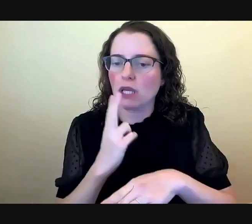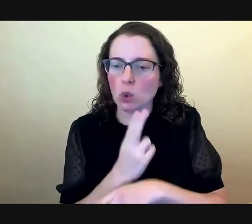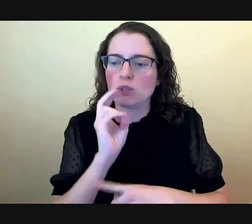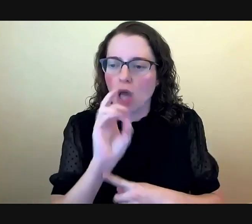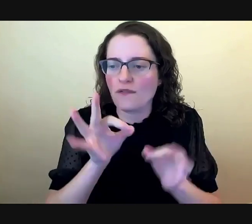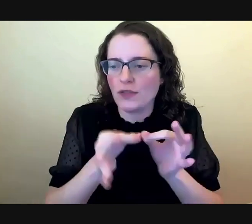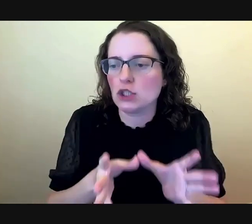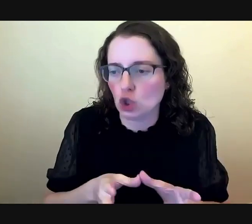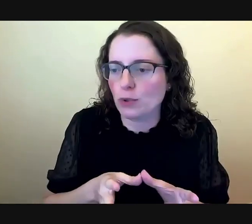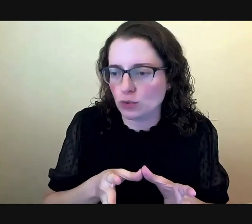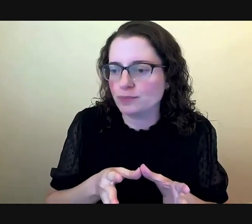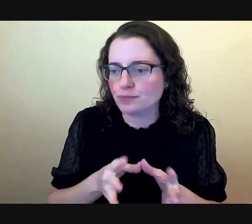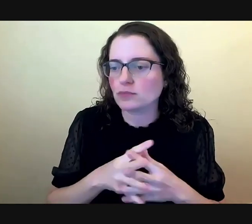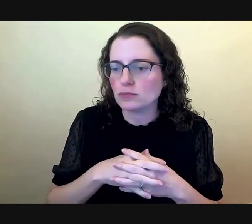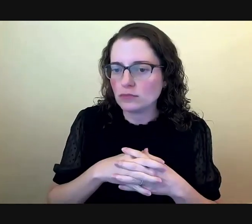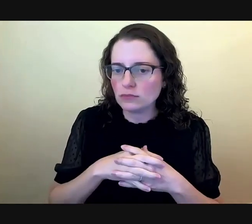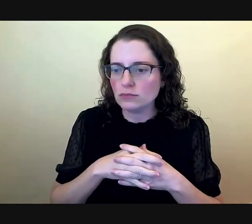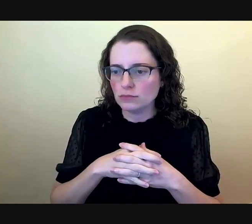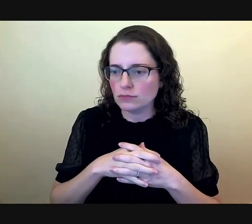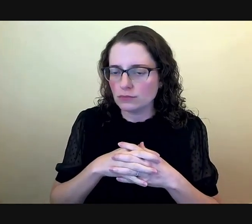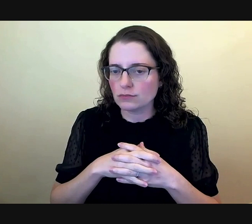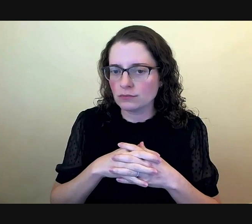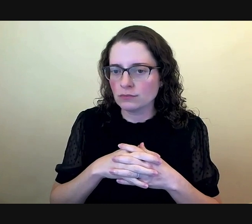they're not object to use-- the use of the interpreter.